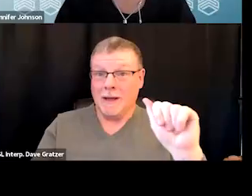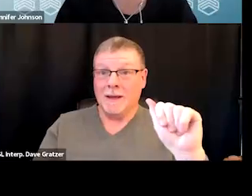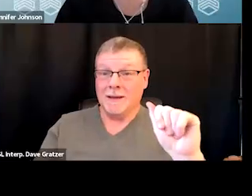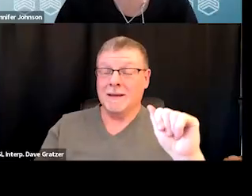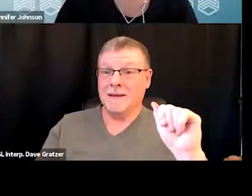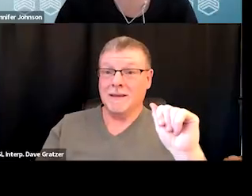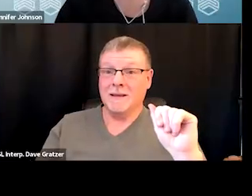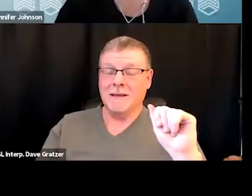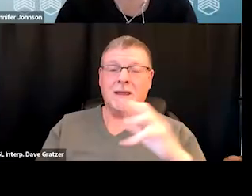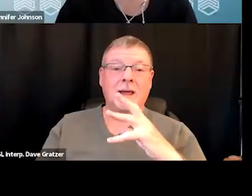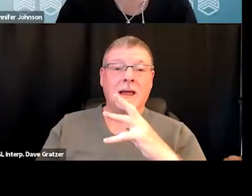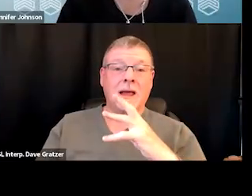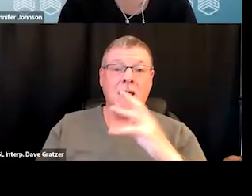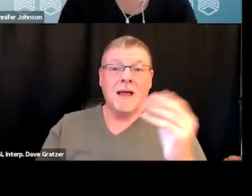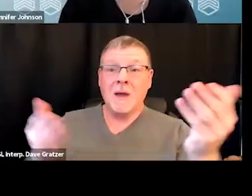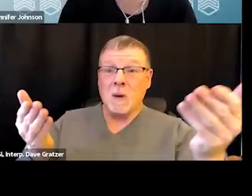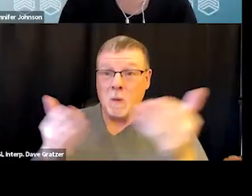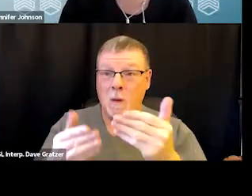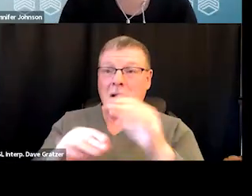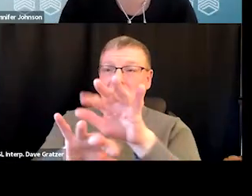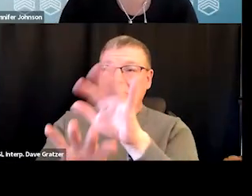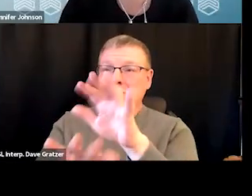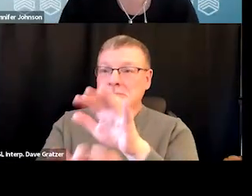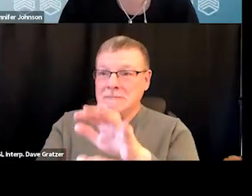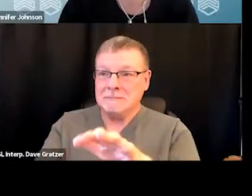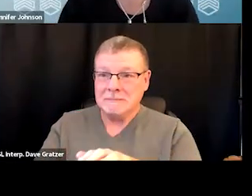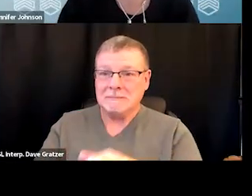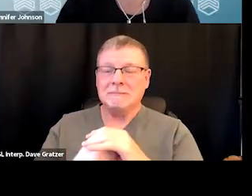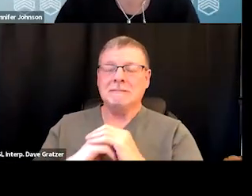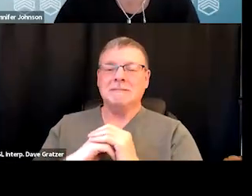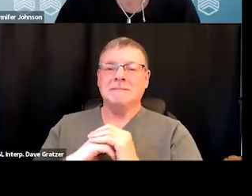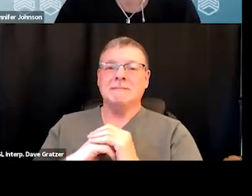welcome you to insert your questions in the Q&A pod, and that's where